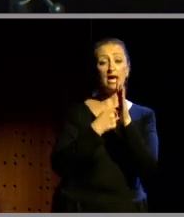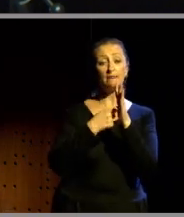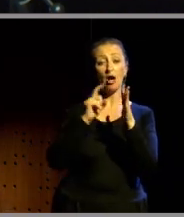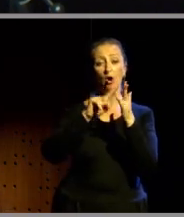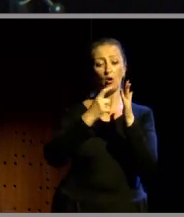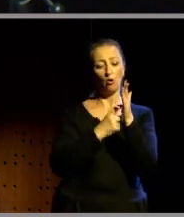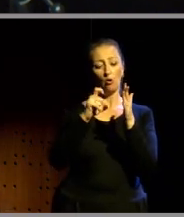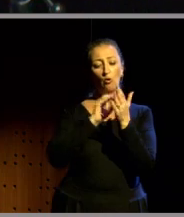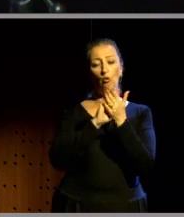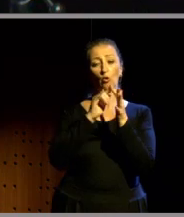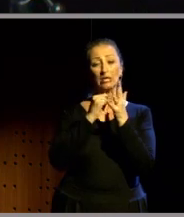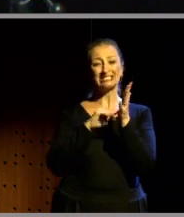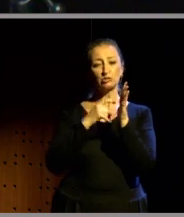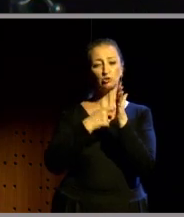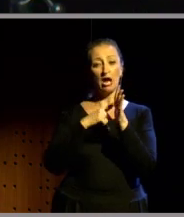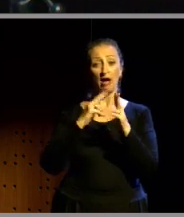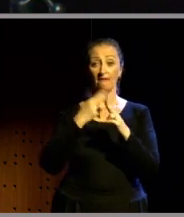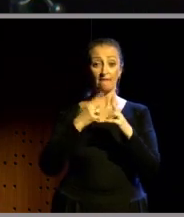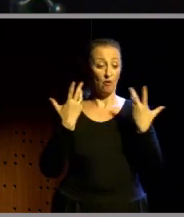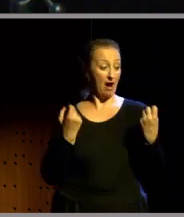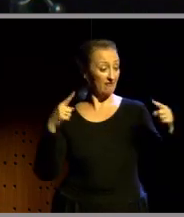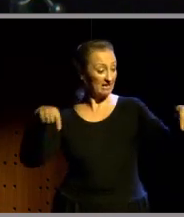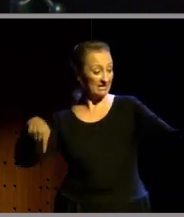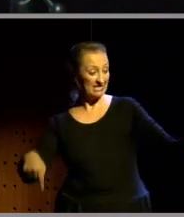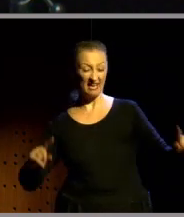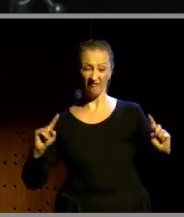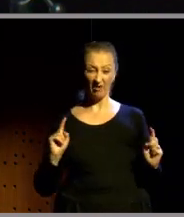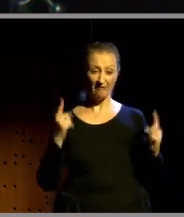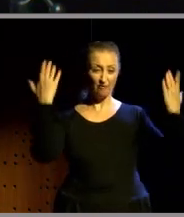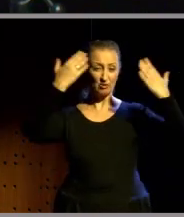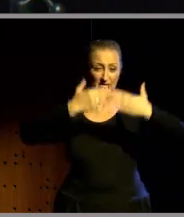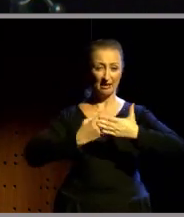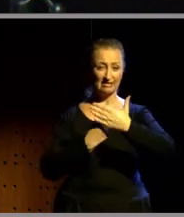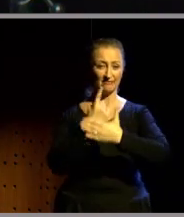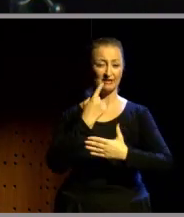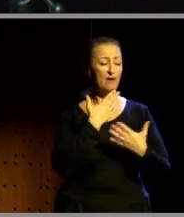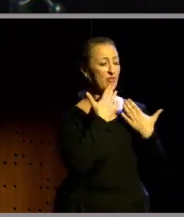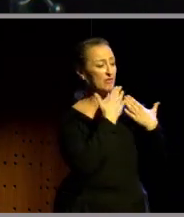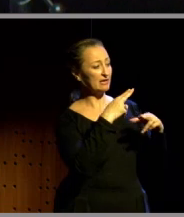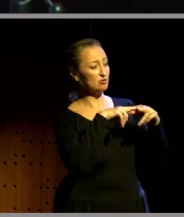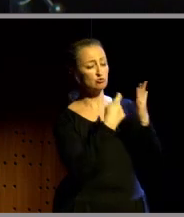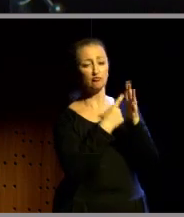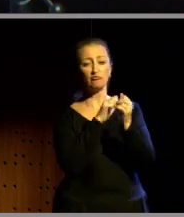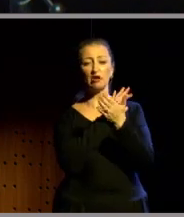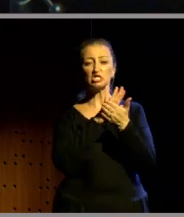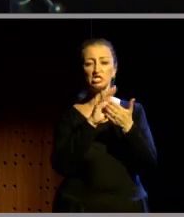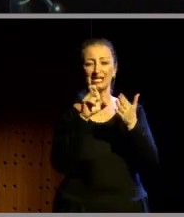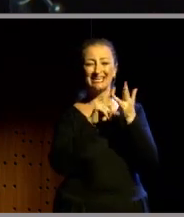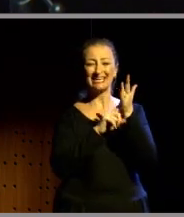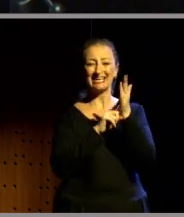and Cultural Awards and the Fresh Collective for catering tonight's event. To the performers and recipients